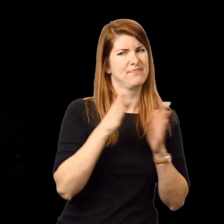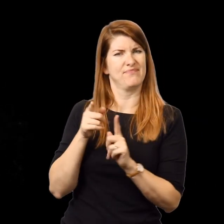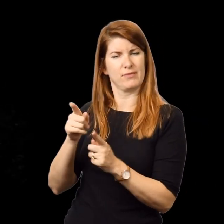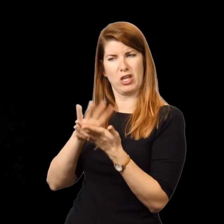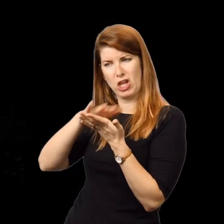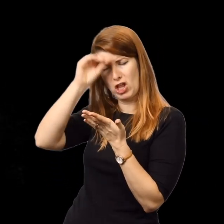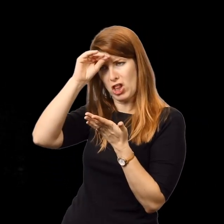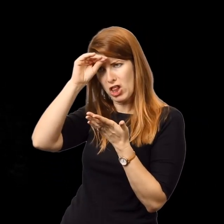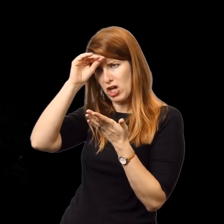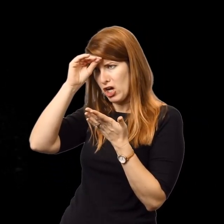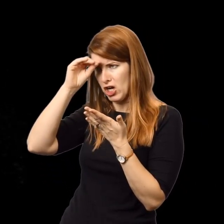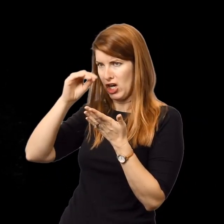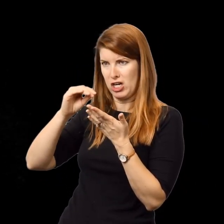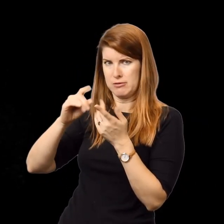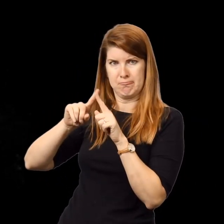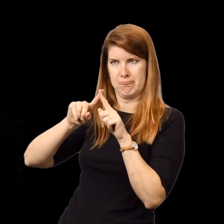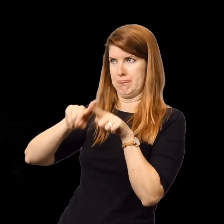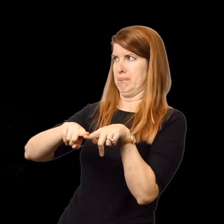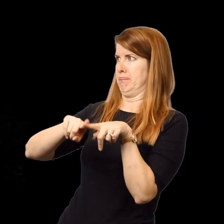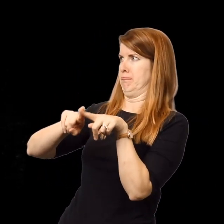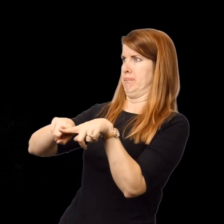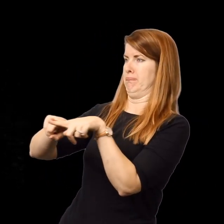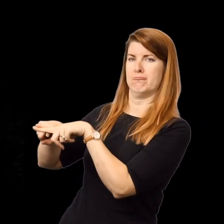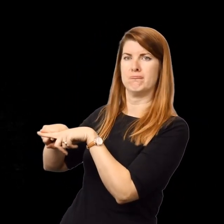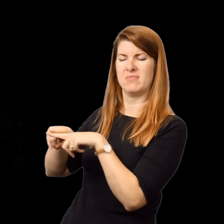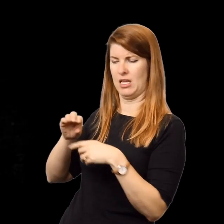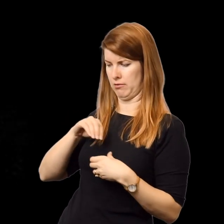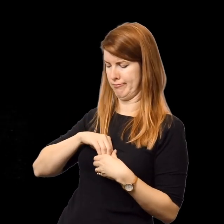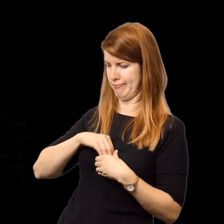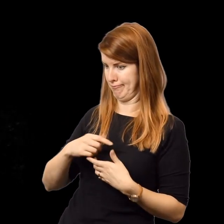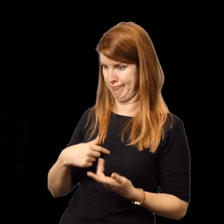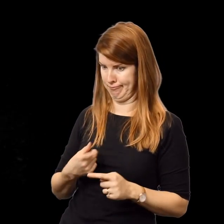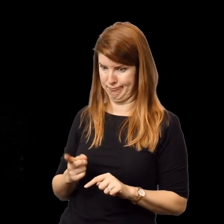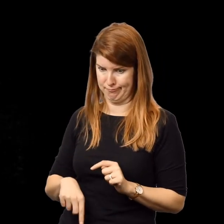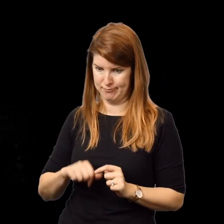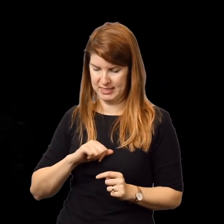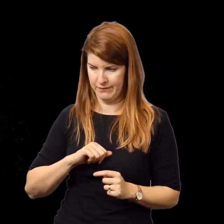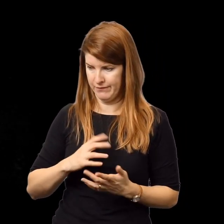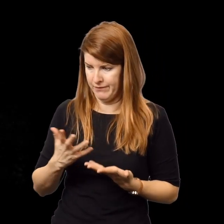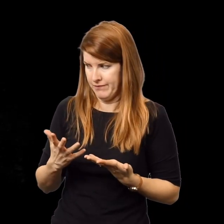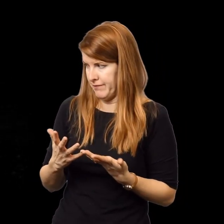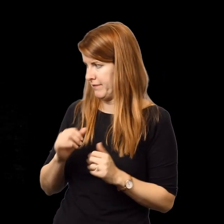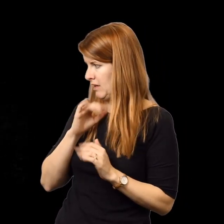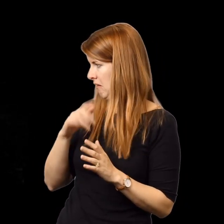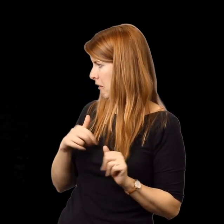Learned helplessness instills a sense that like there's just nothing I can do about it,